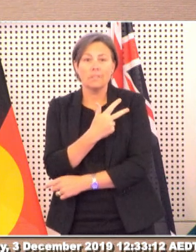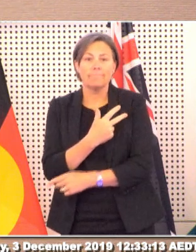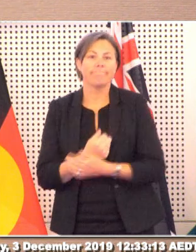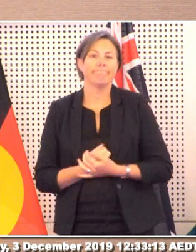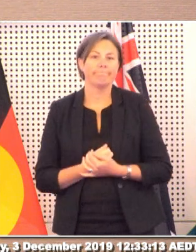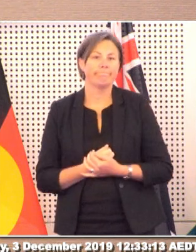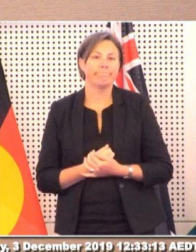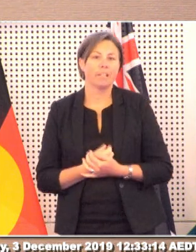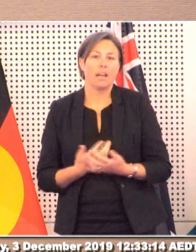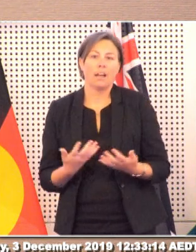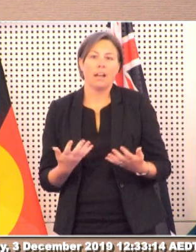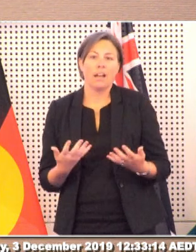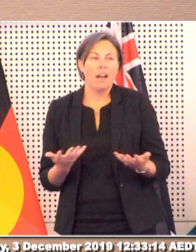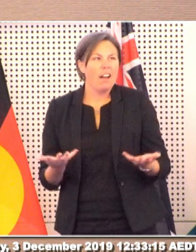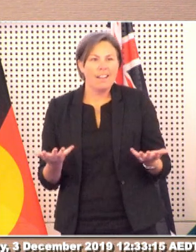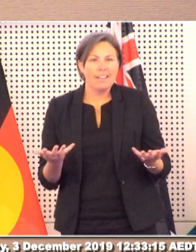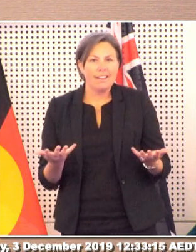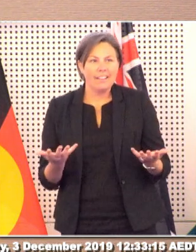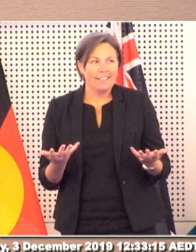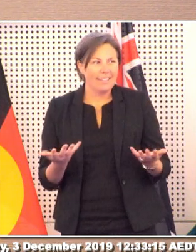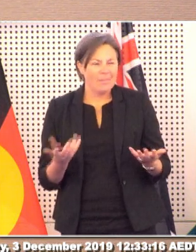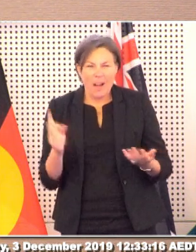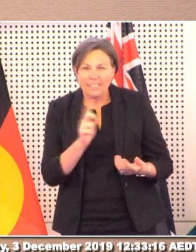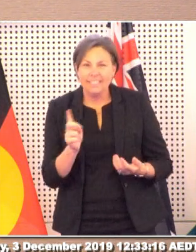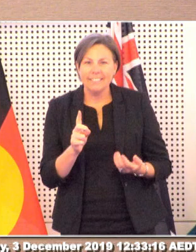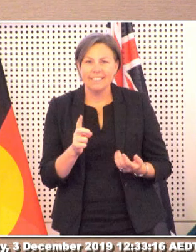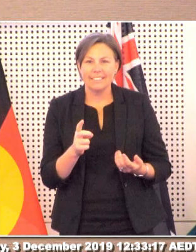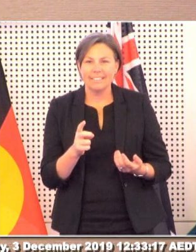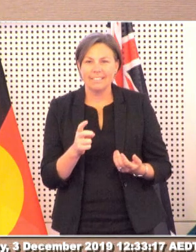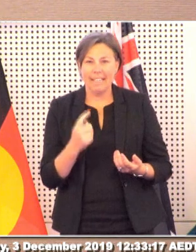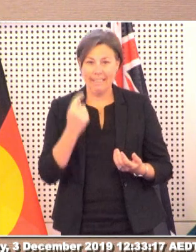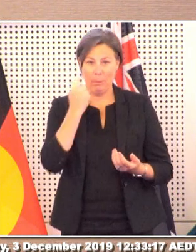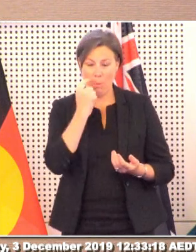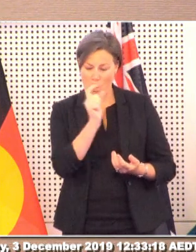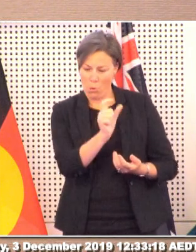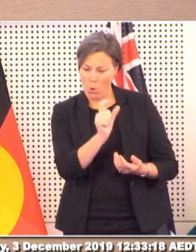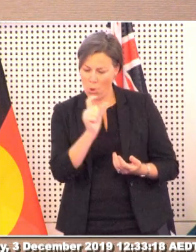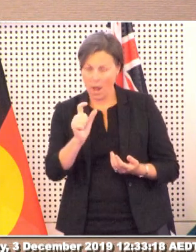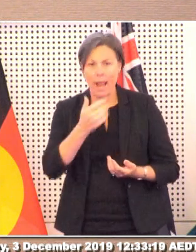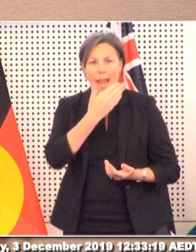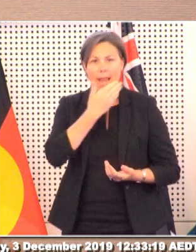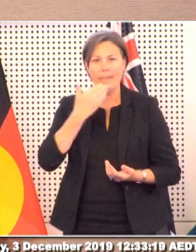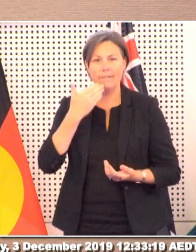You think how hard is it, really, to just treat people like people?